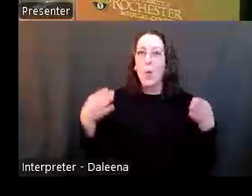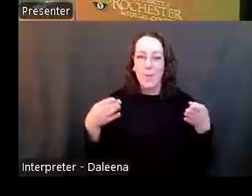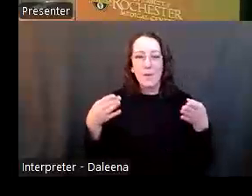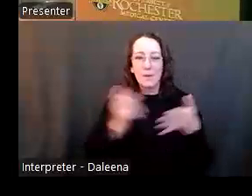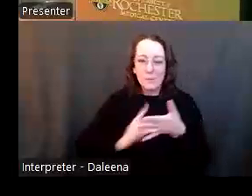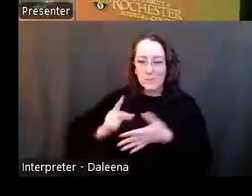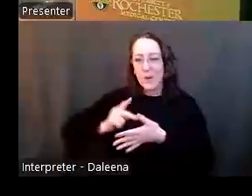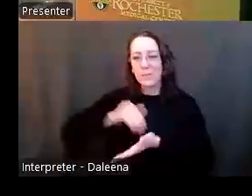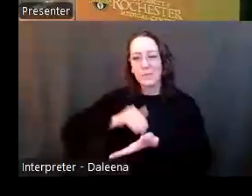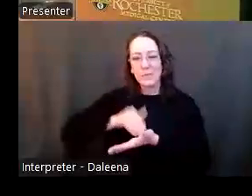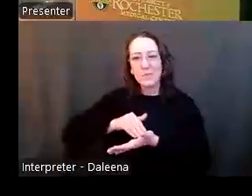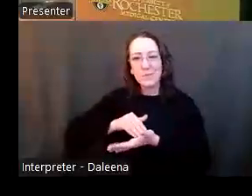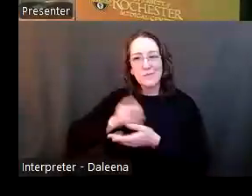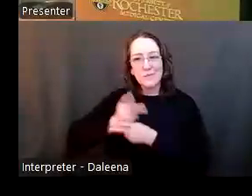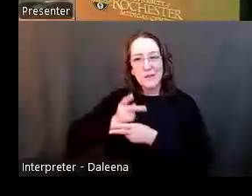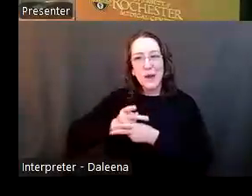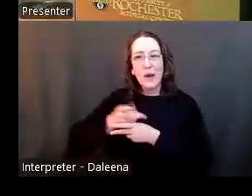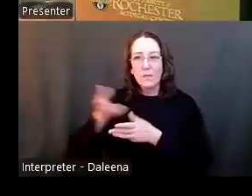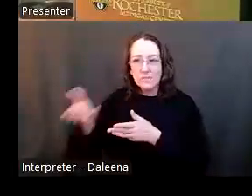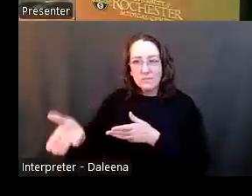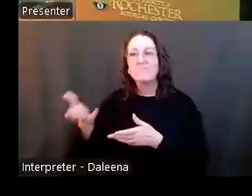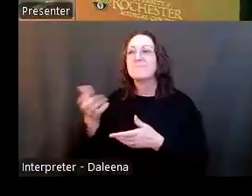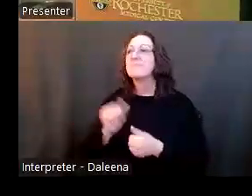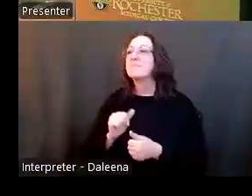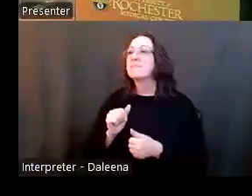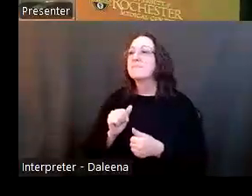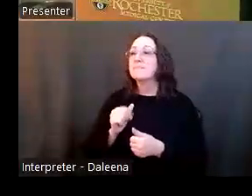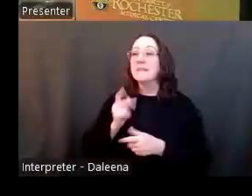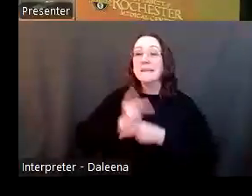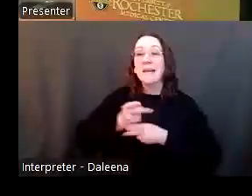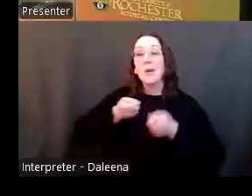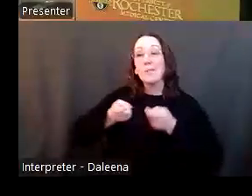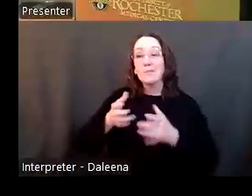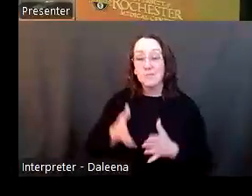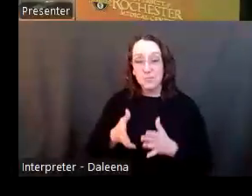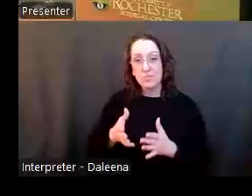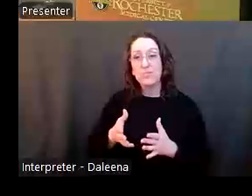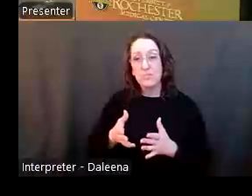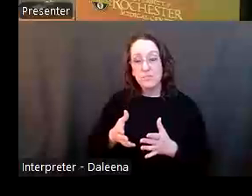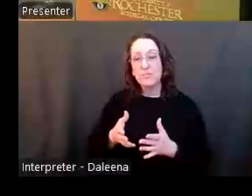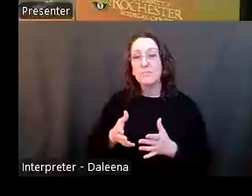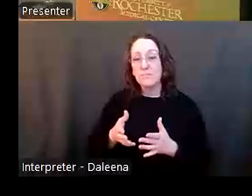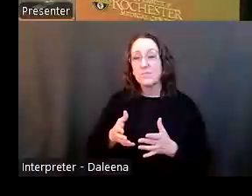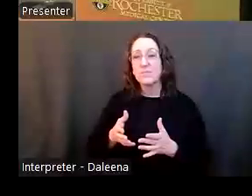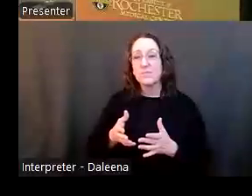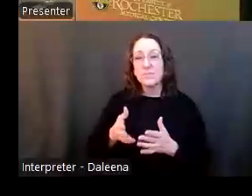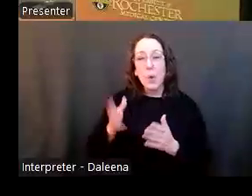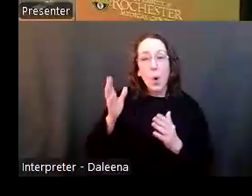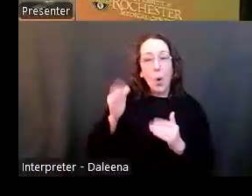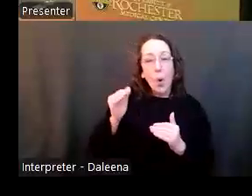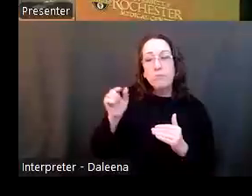hopefully it's mys um are open care managers um in the hopes that they will not just come